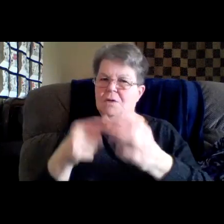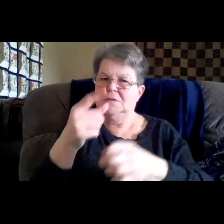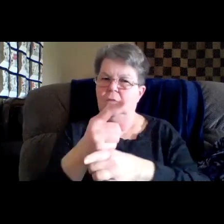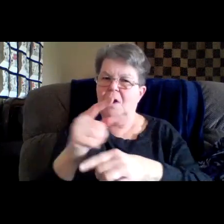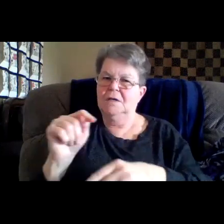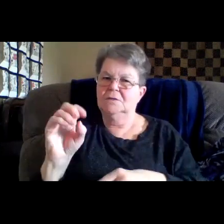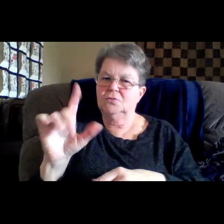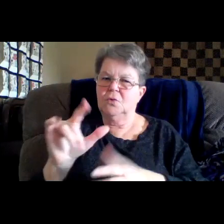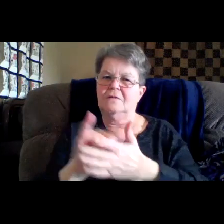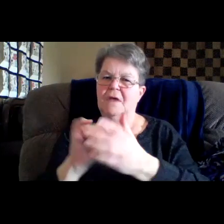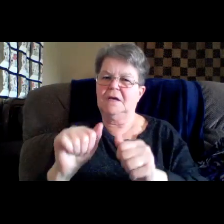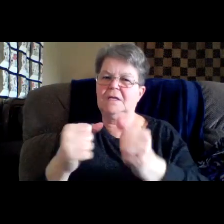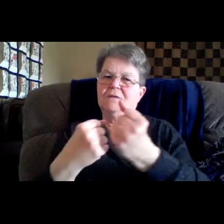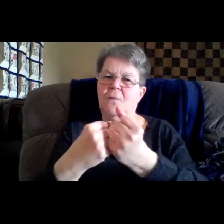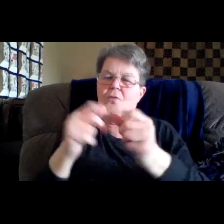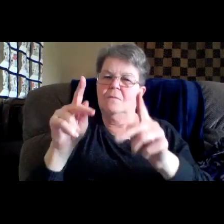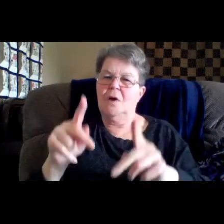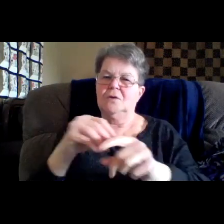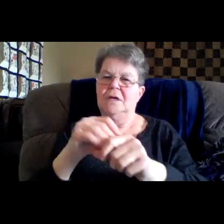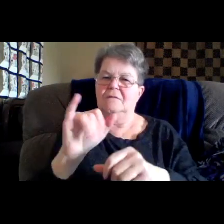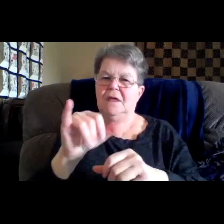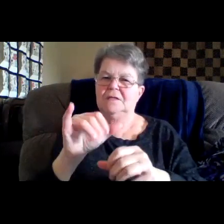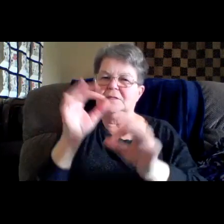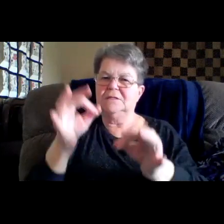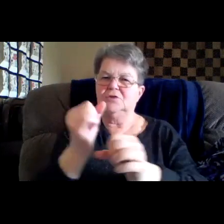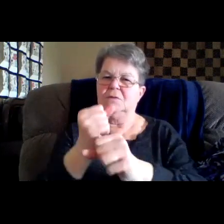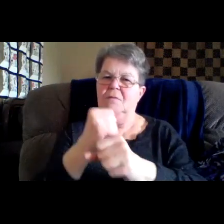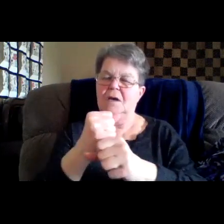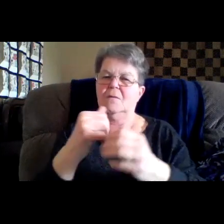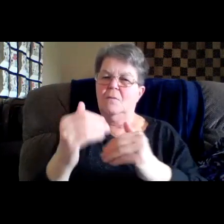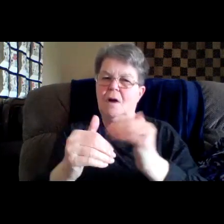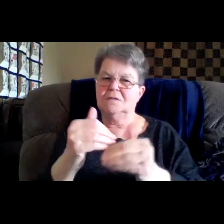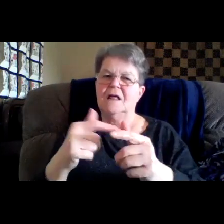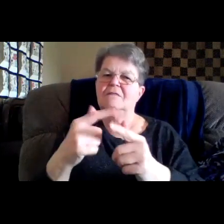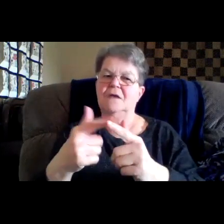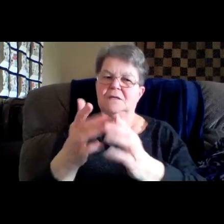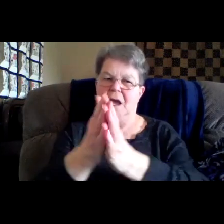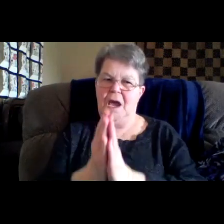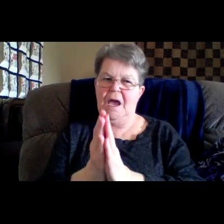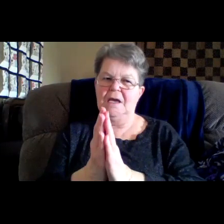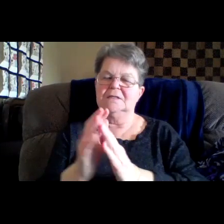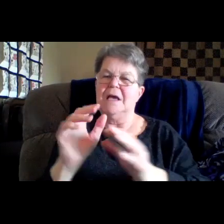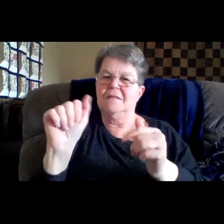that can support the person in that decision-making process. Then you want to ask, so that's the A PRACTICAL,